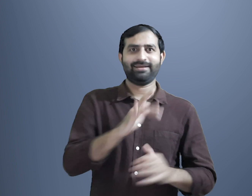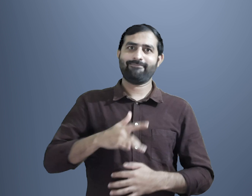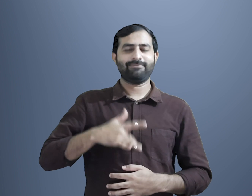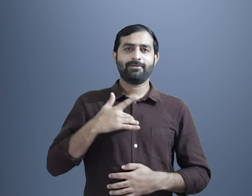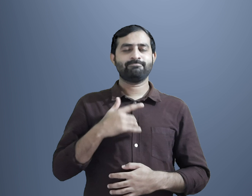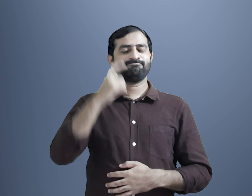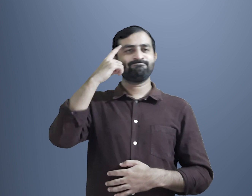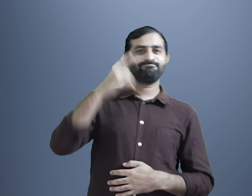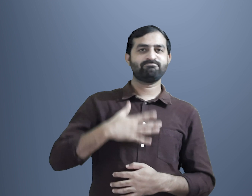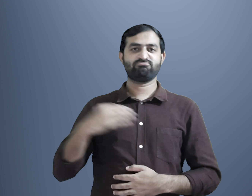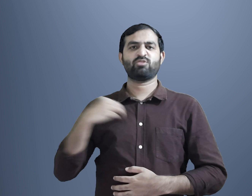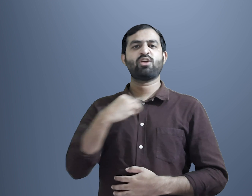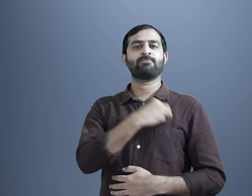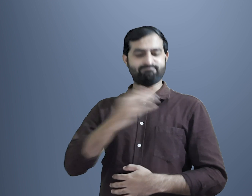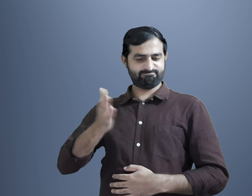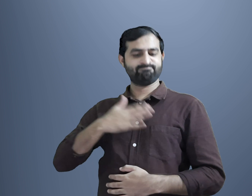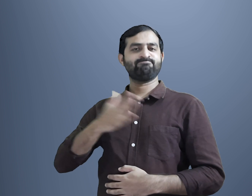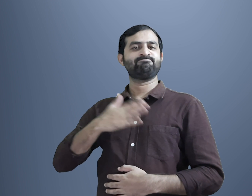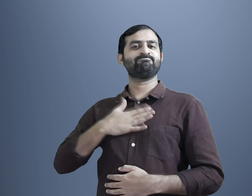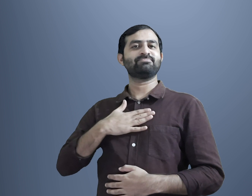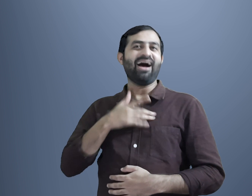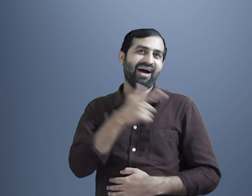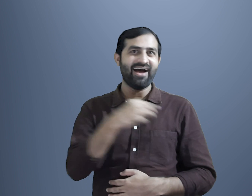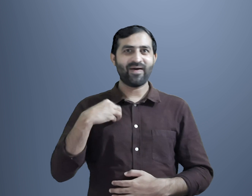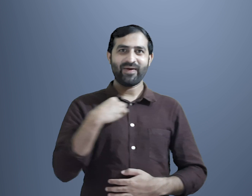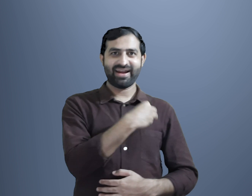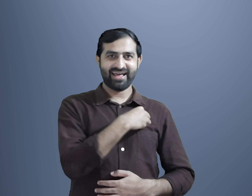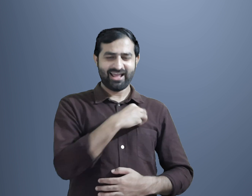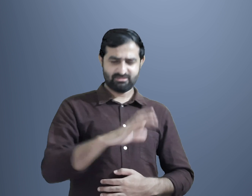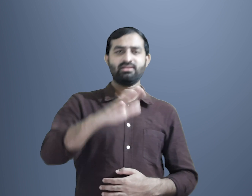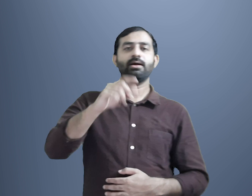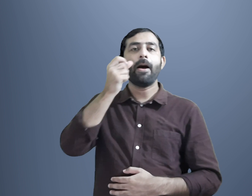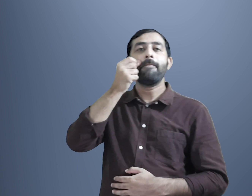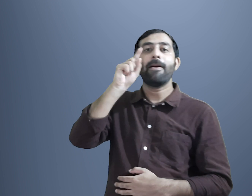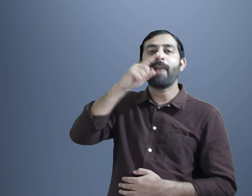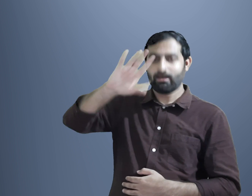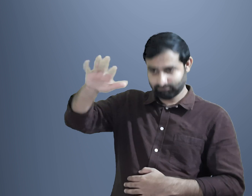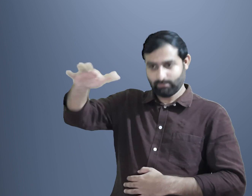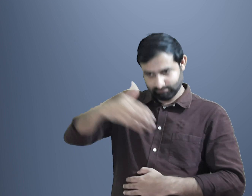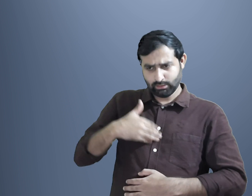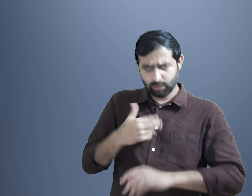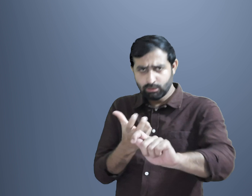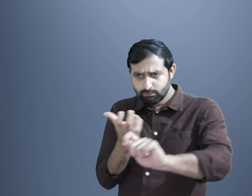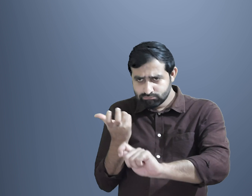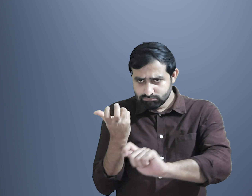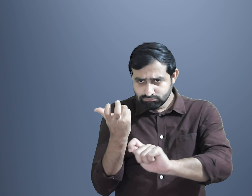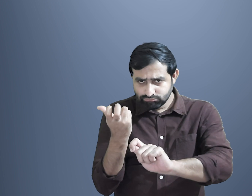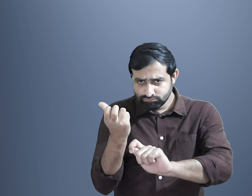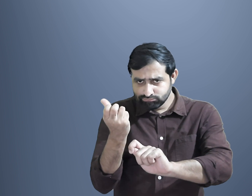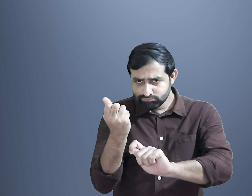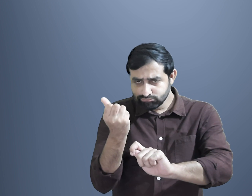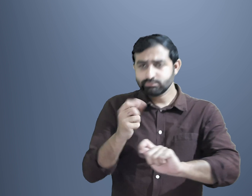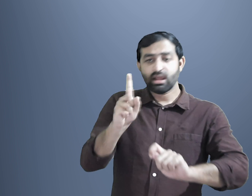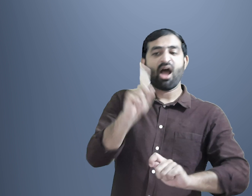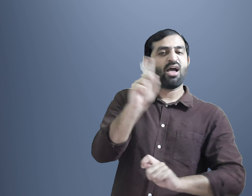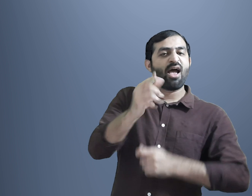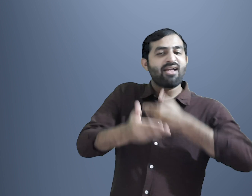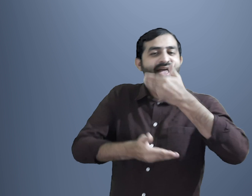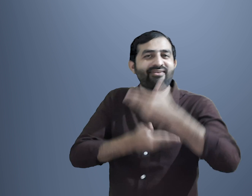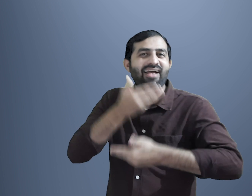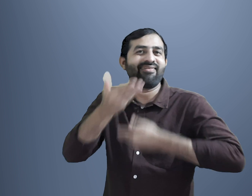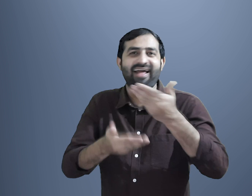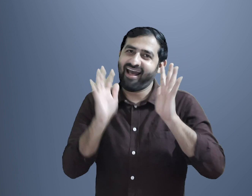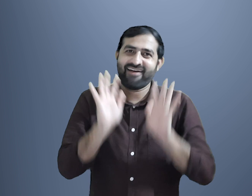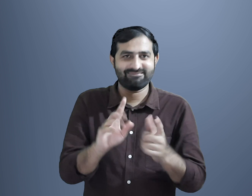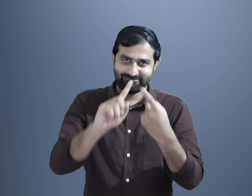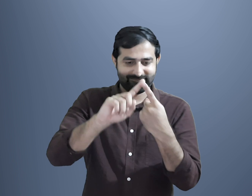children with the age of between 4-6 years old play by pretending to be a doctor